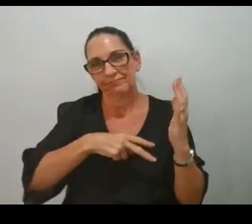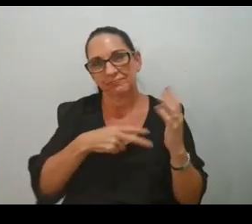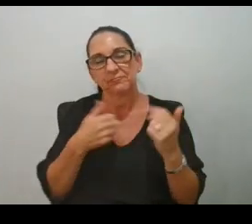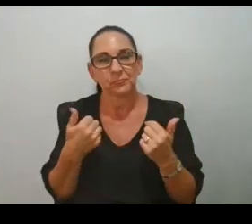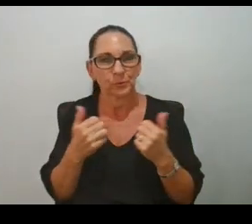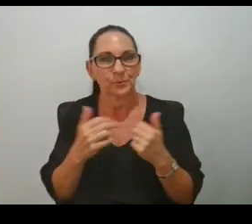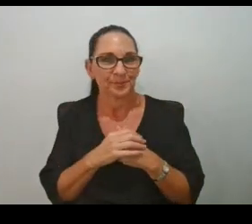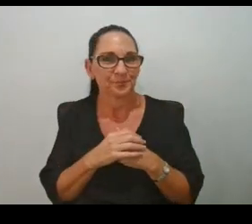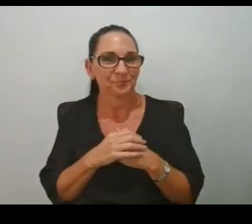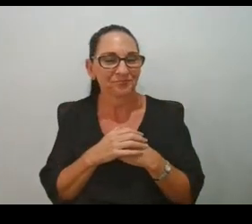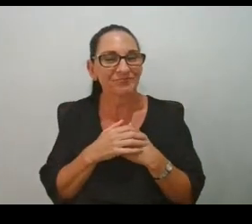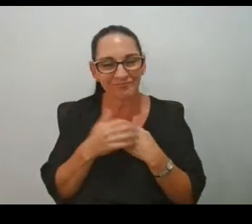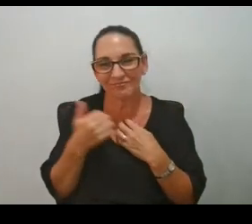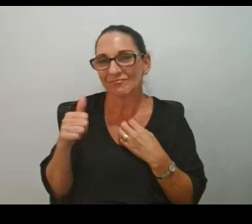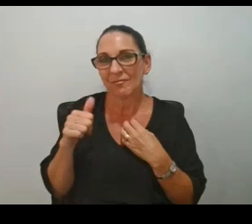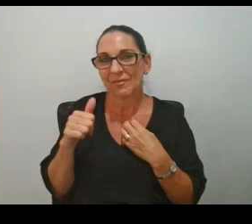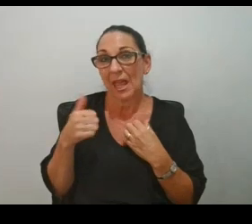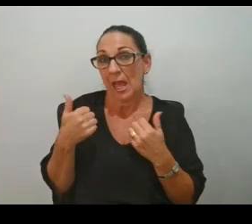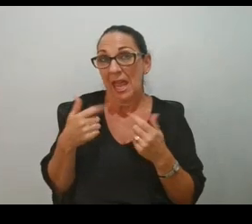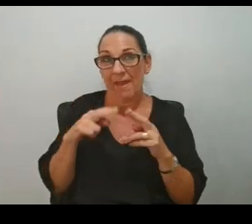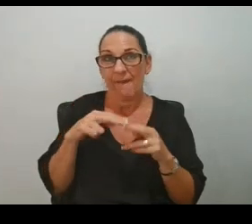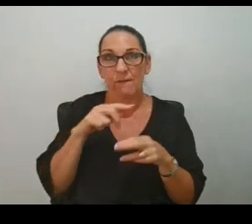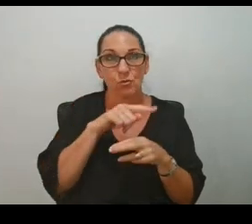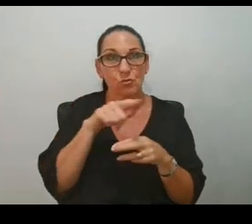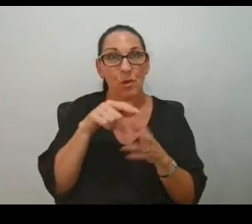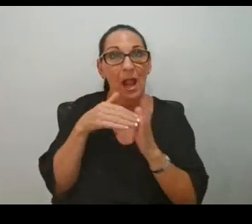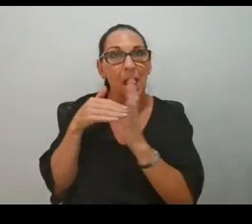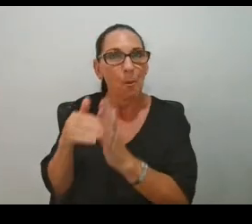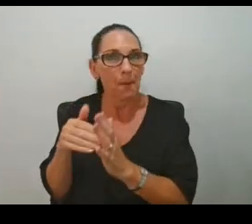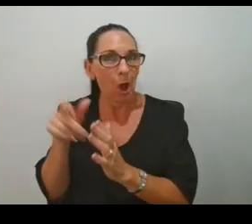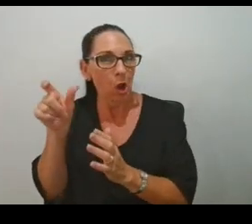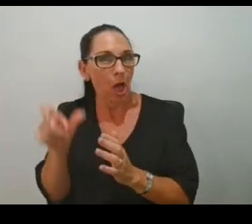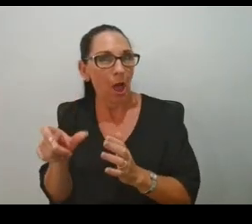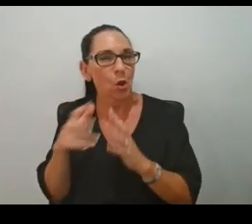if you're helping someone um to actually have a look at that yourself just while you're working